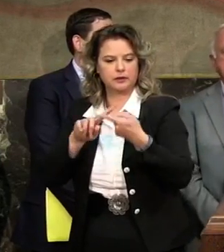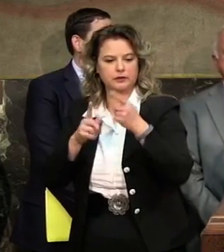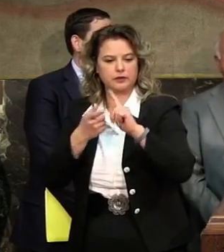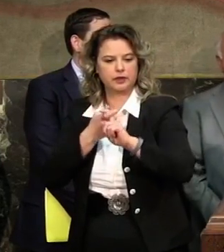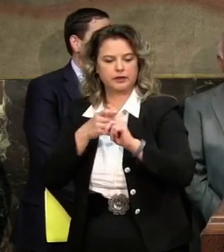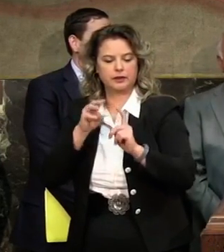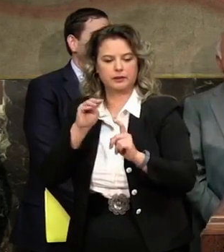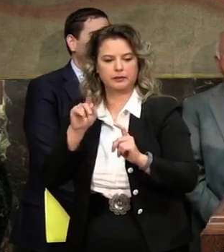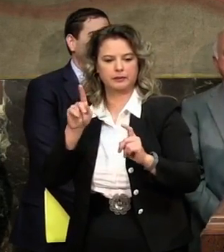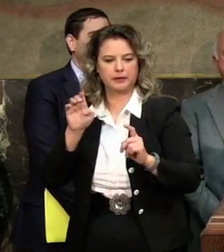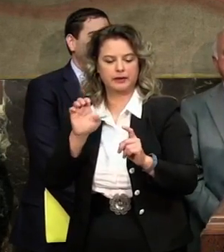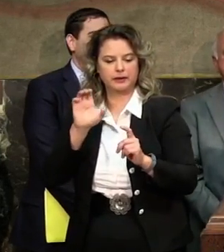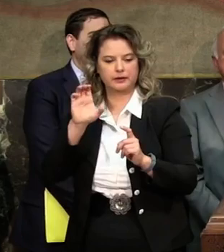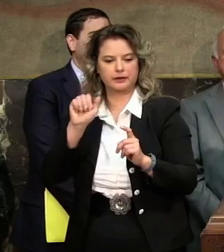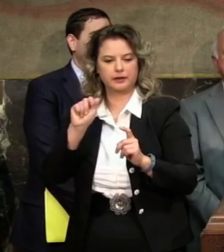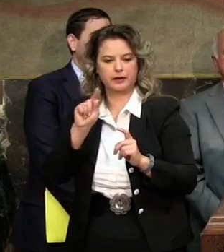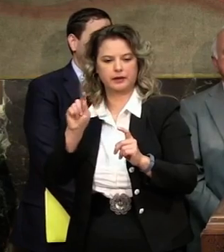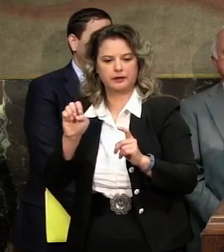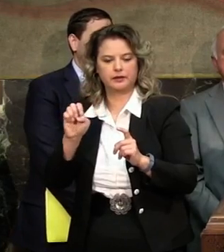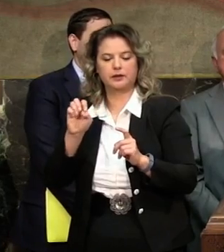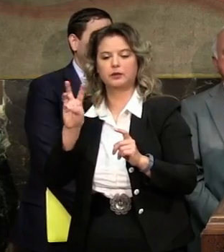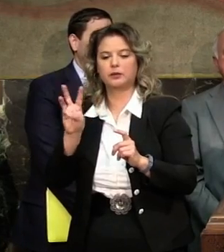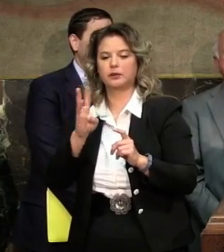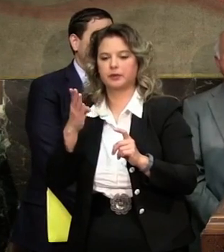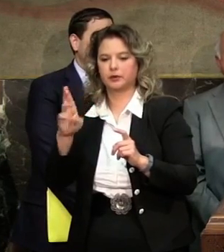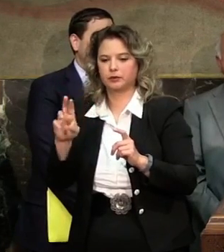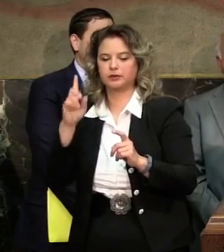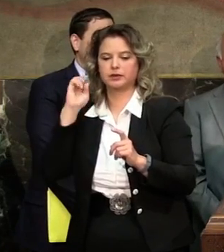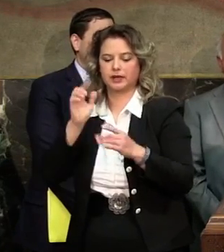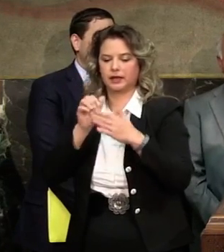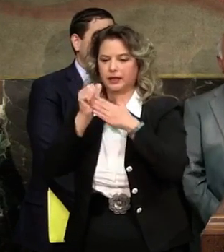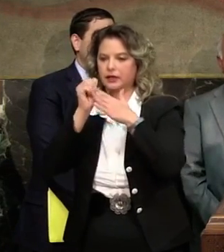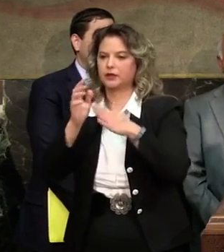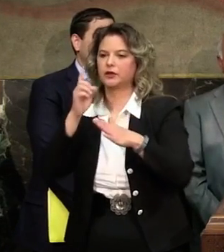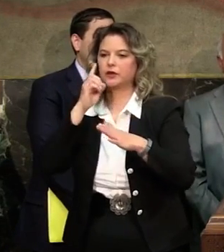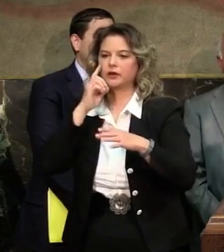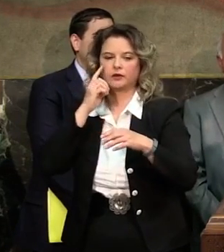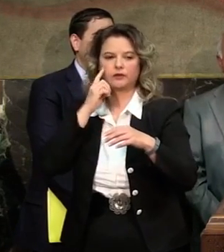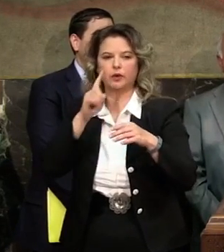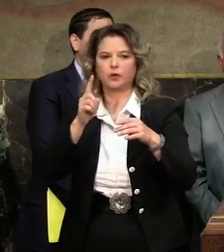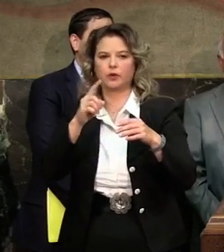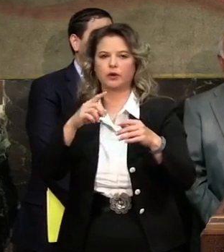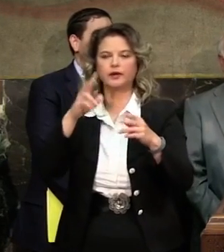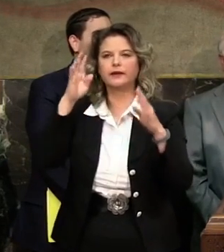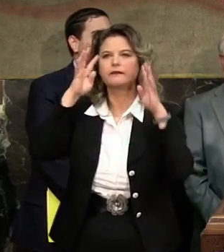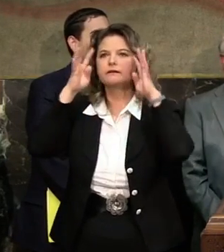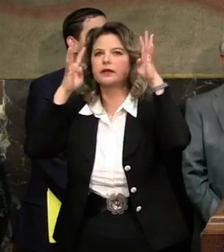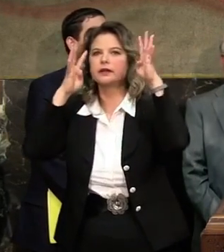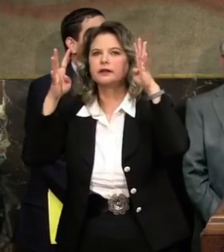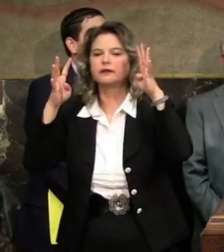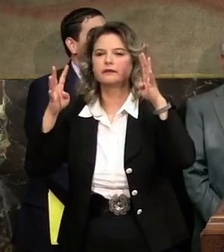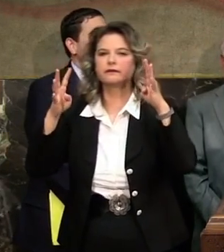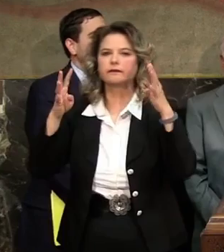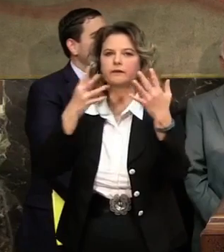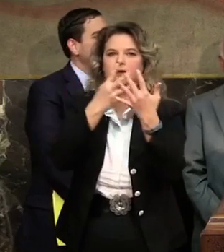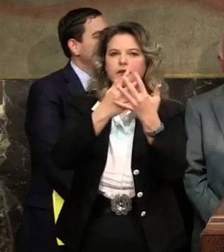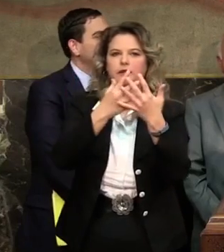of West Baton Rouge who has been a leader in the area of innovative connections and all of the members of the task force who have put forth a